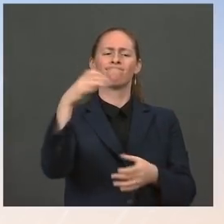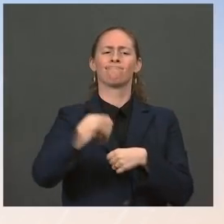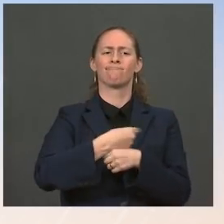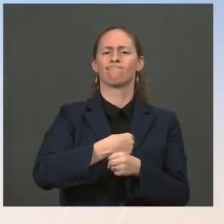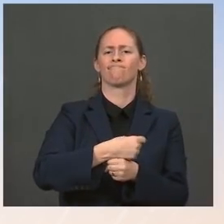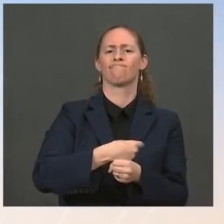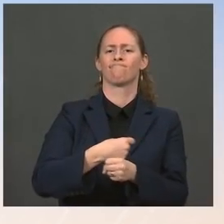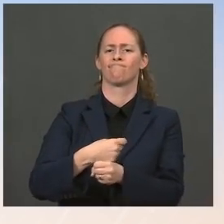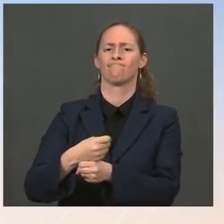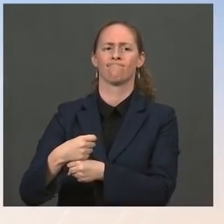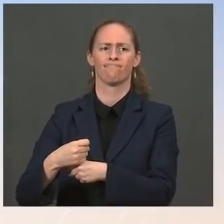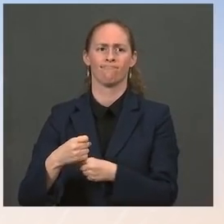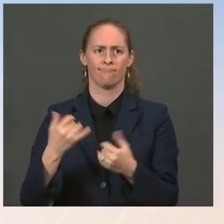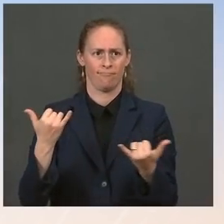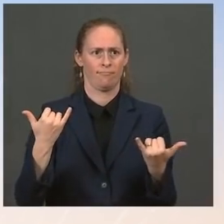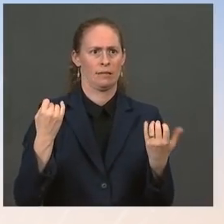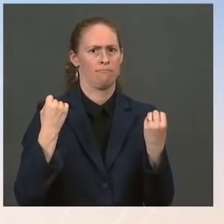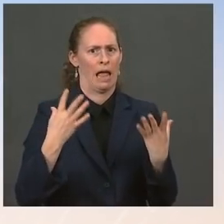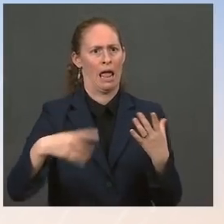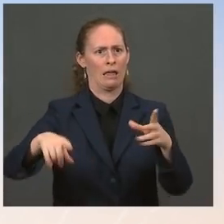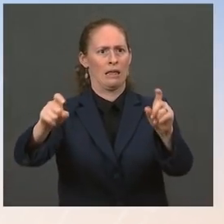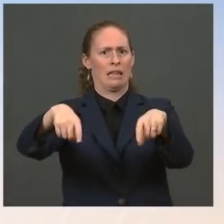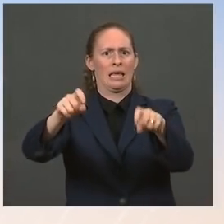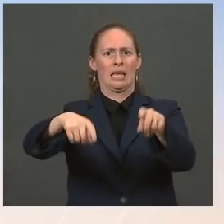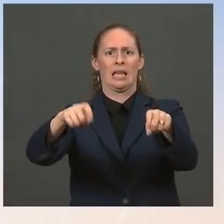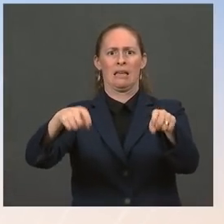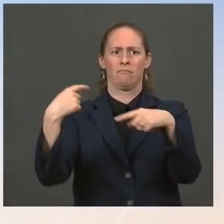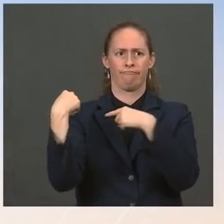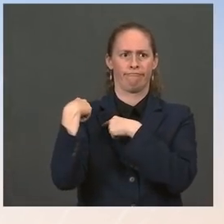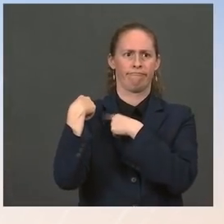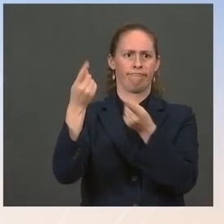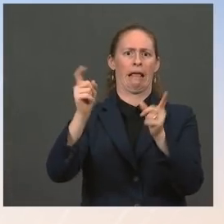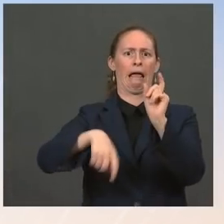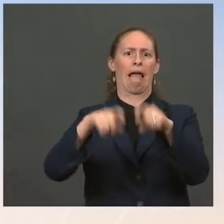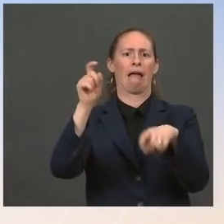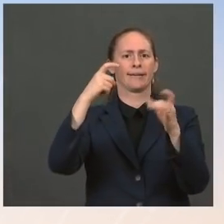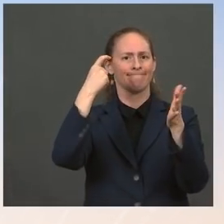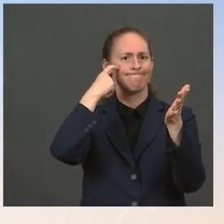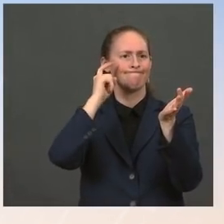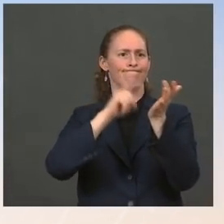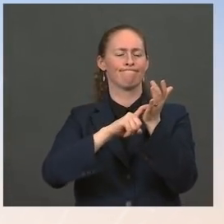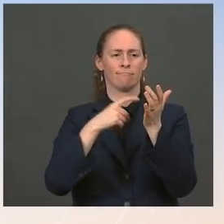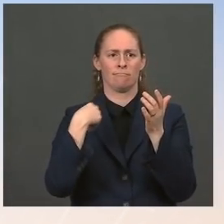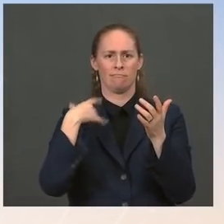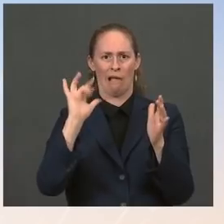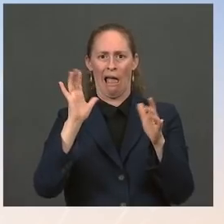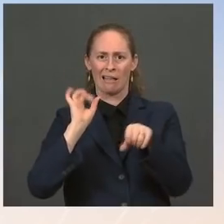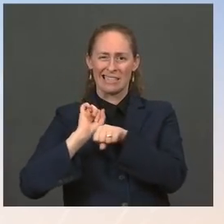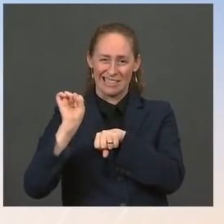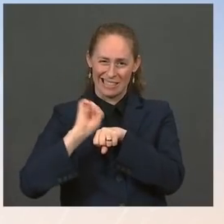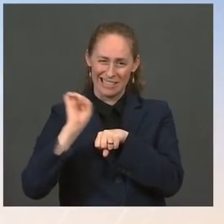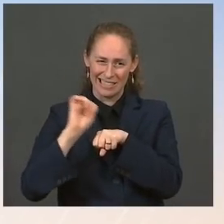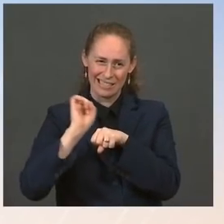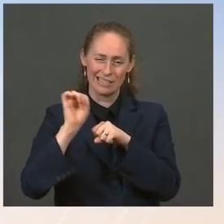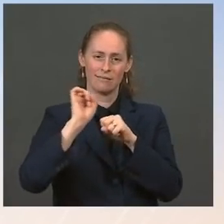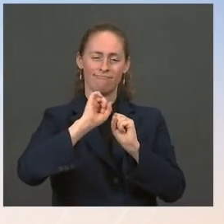has increased a lot in the last several weeks, so we're also working to meet that and ensure that we are meeting the moment here in the United States.